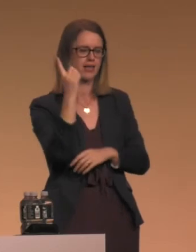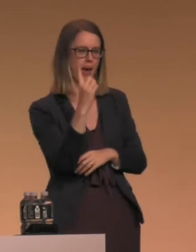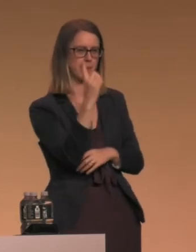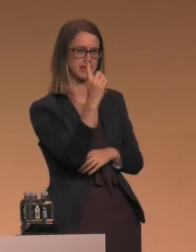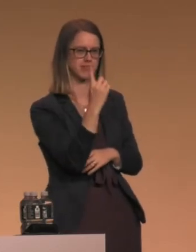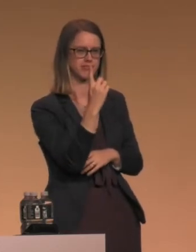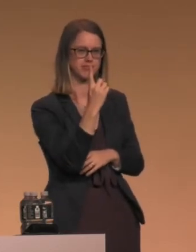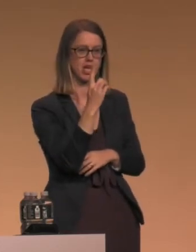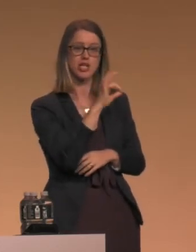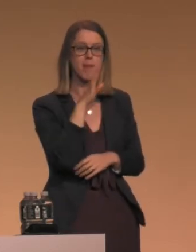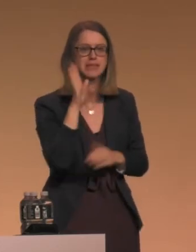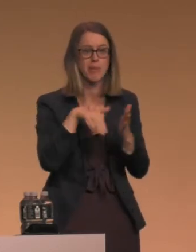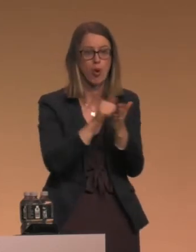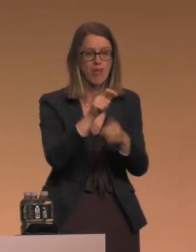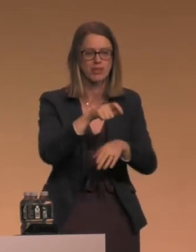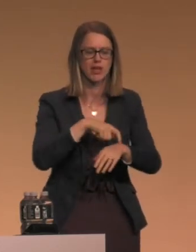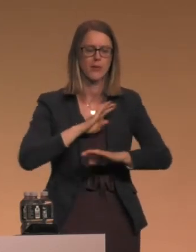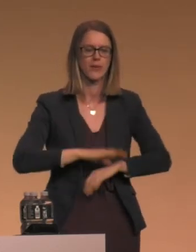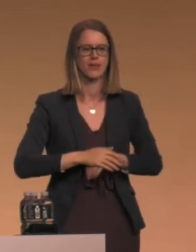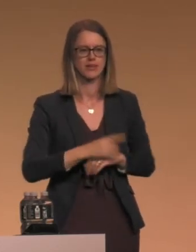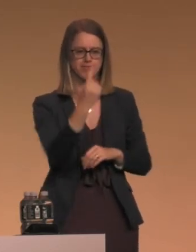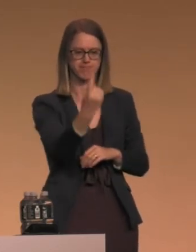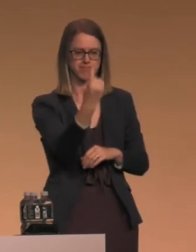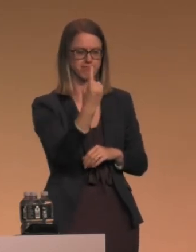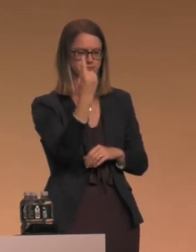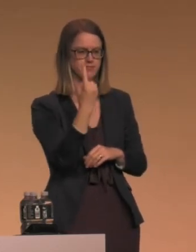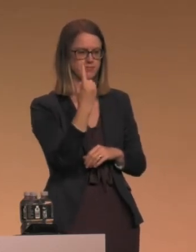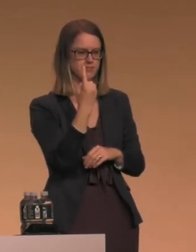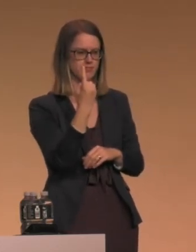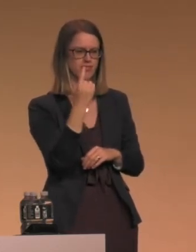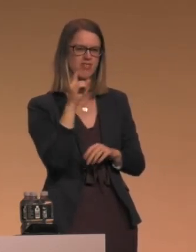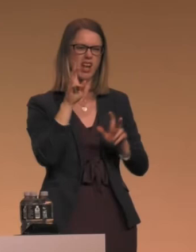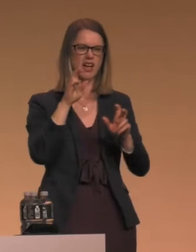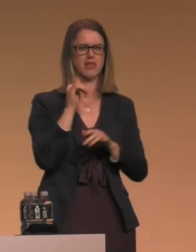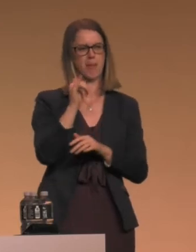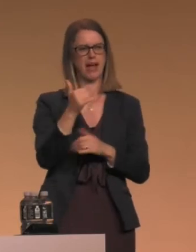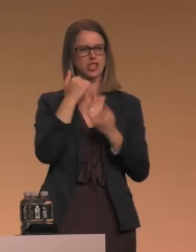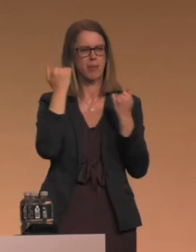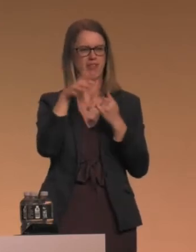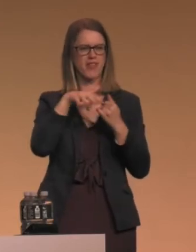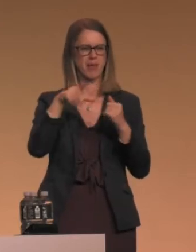didn't miss the appointment this time. Jay says they're the black sheep of the family and not very well-connected.